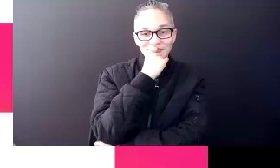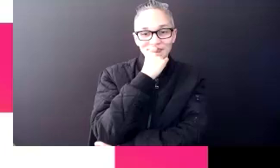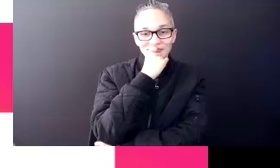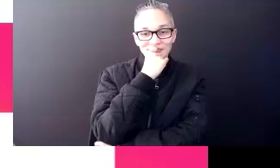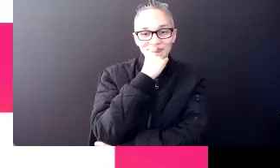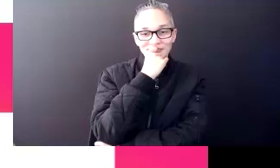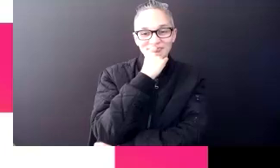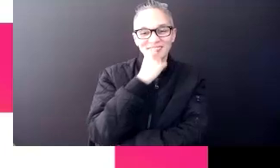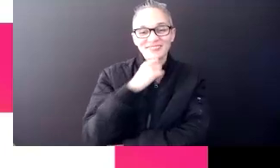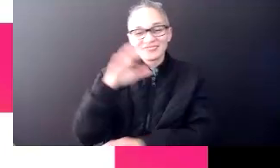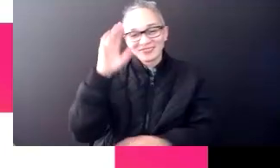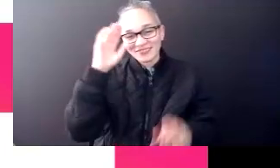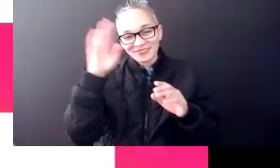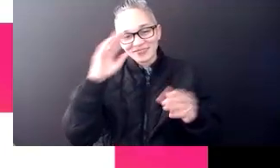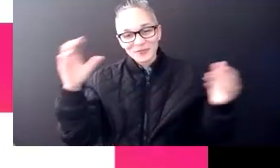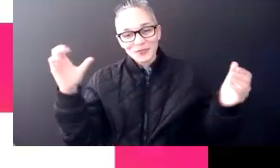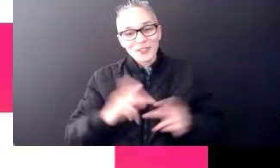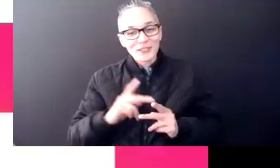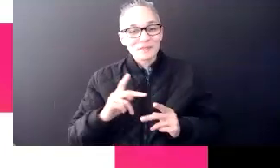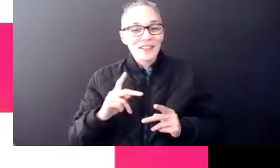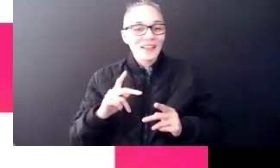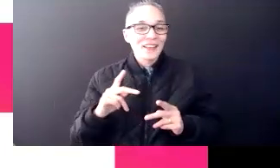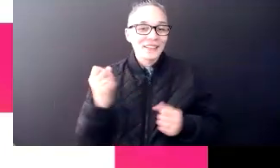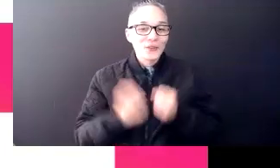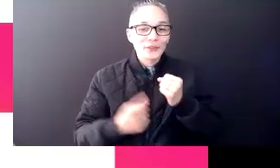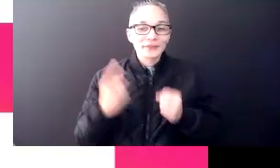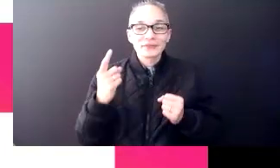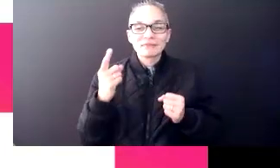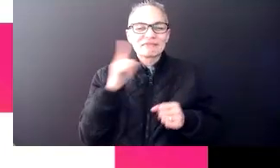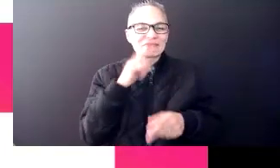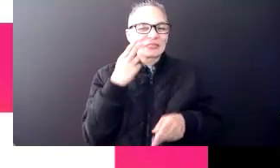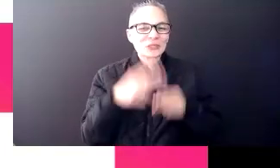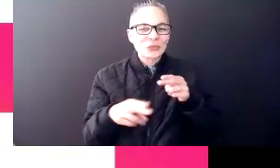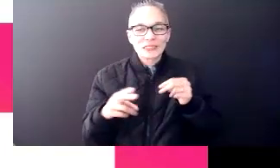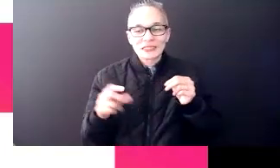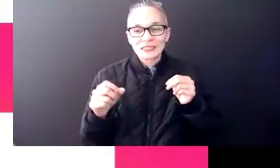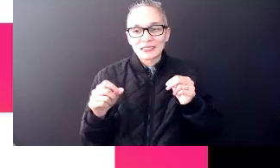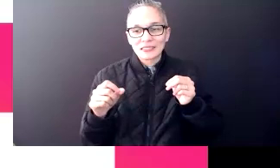All right, welcome back, everyone. Kind of short.